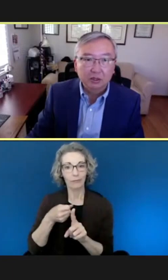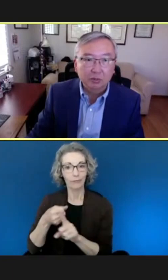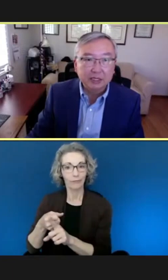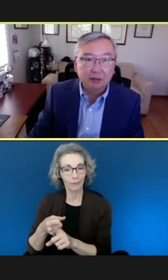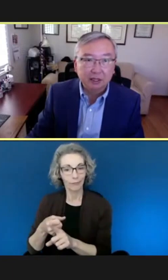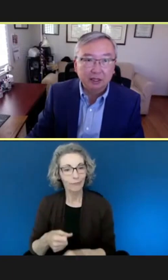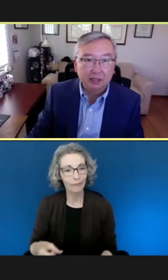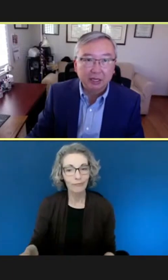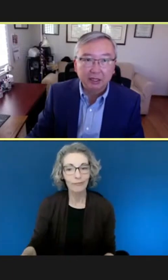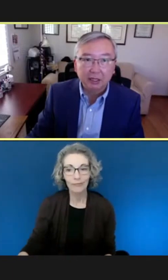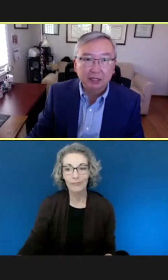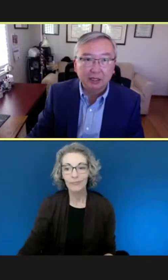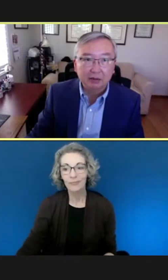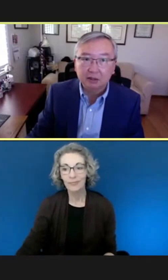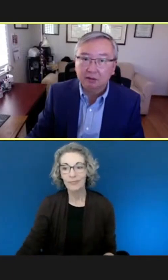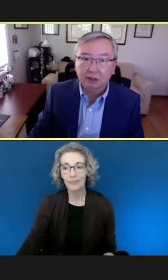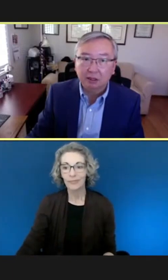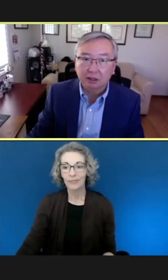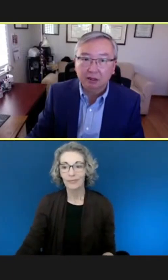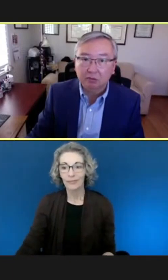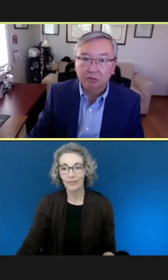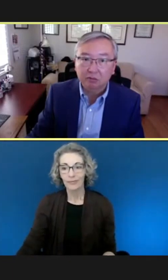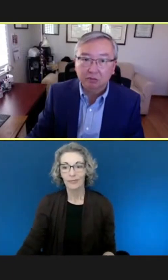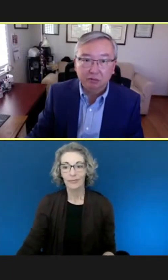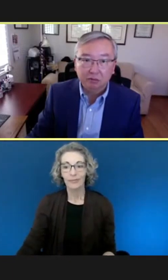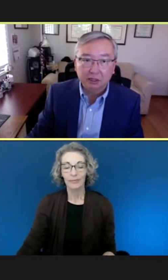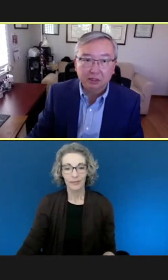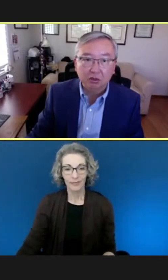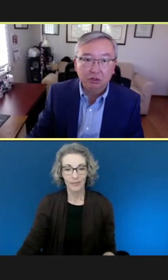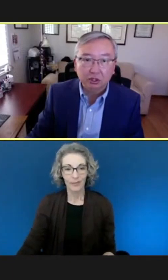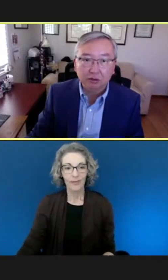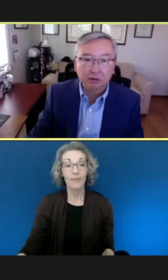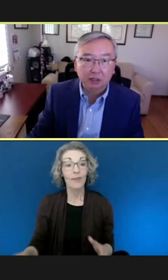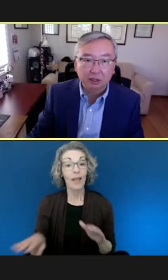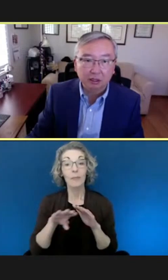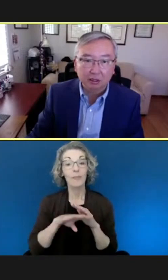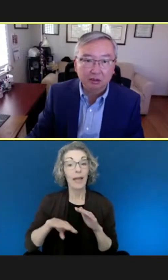So, basically explaining that the disclosure can